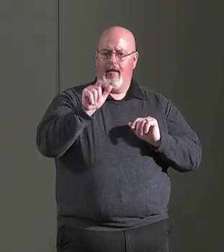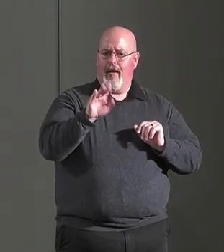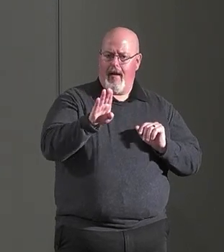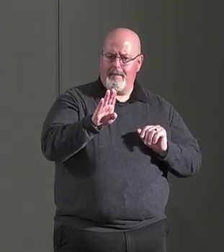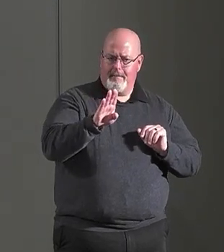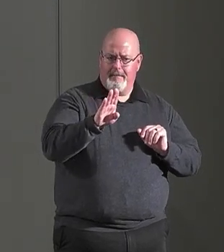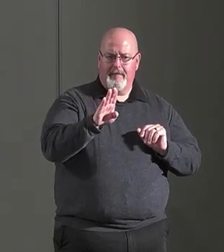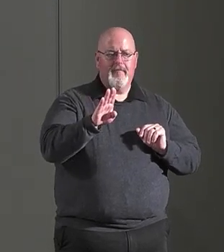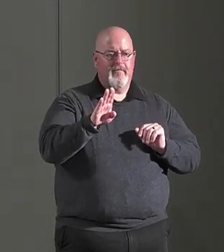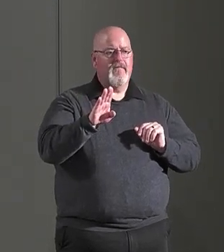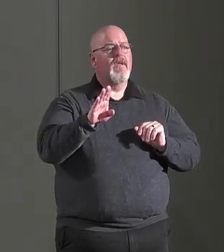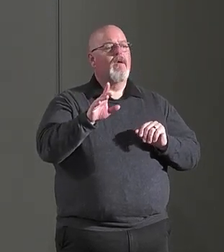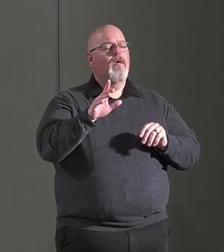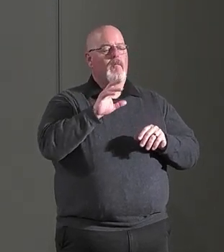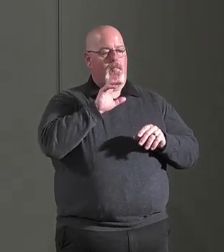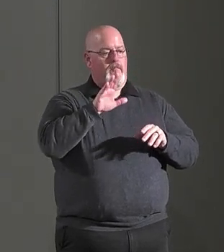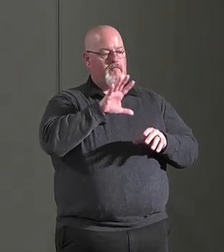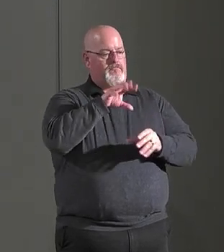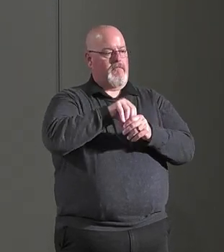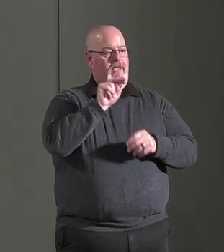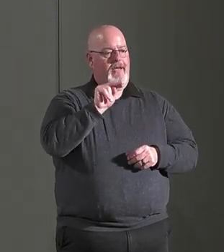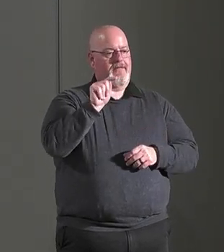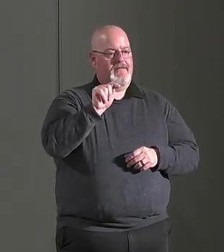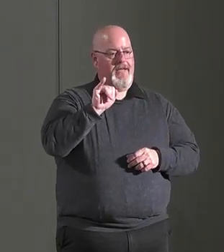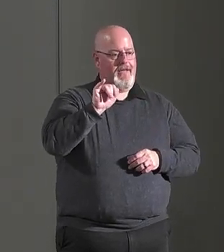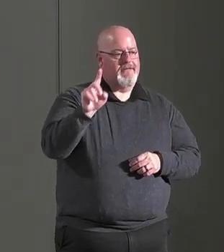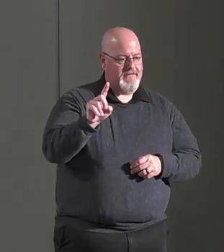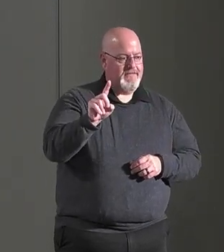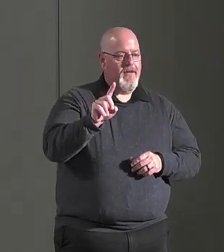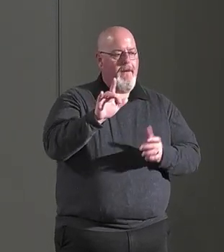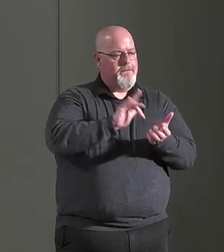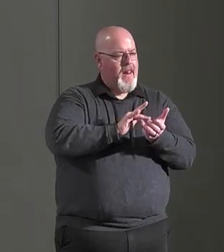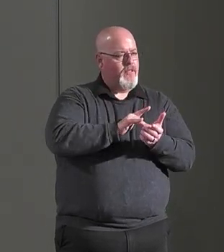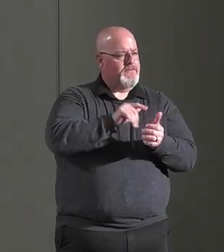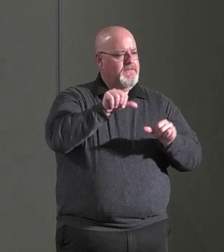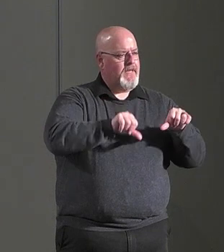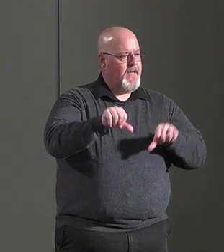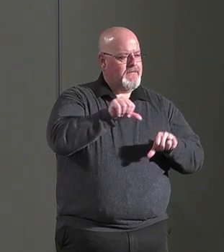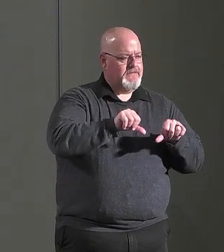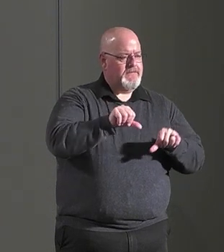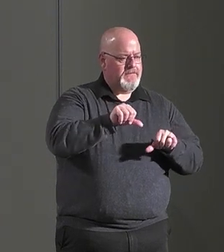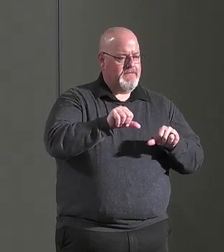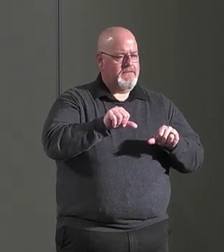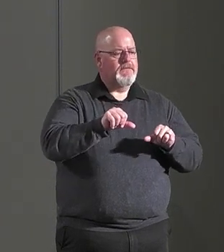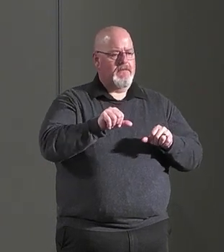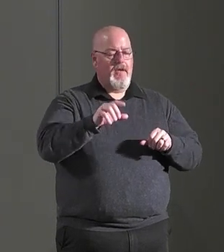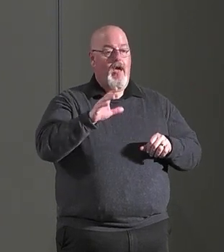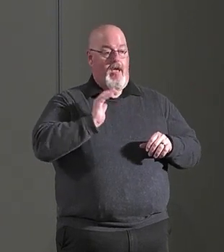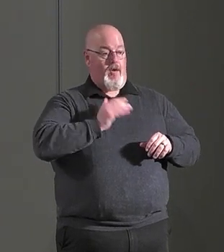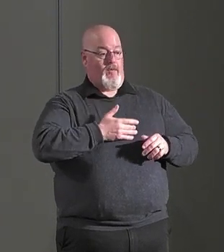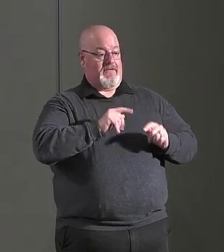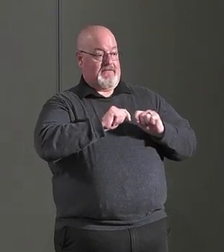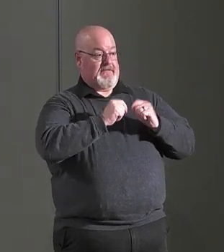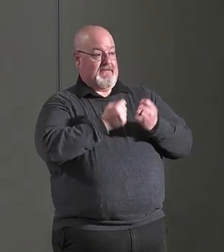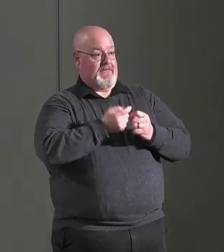part of the NTID deaf healthcare and bi medical science hub. So our team there have developed